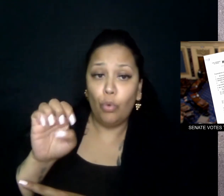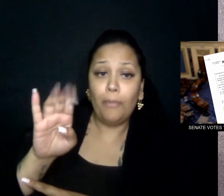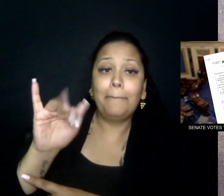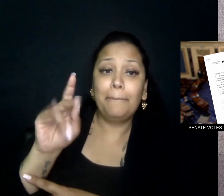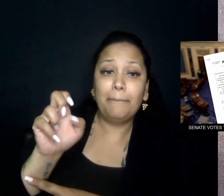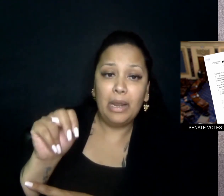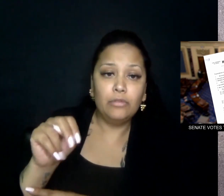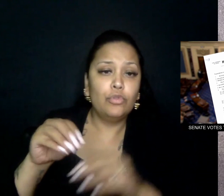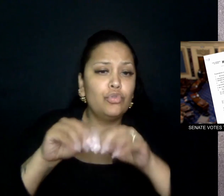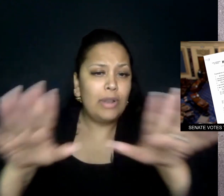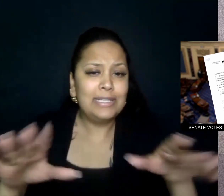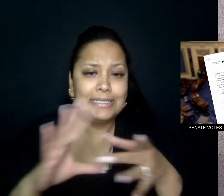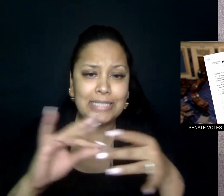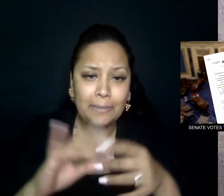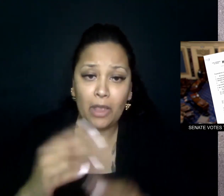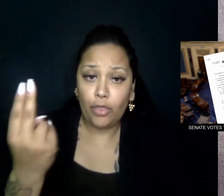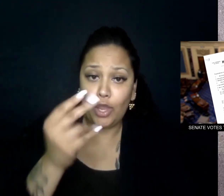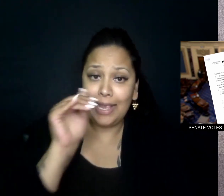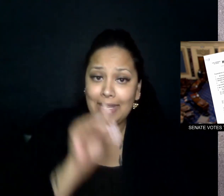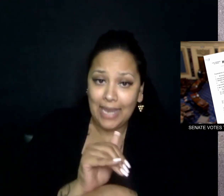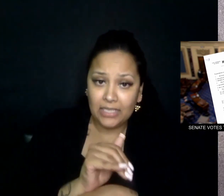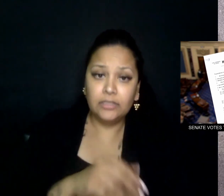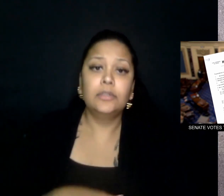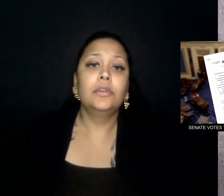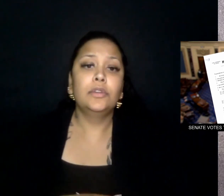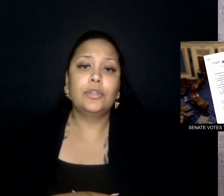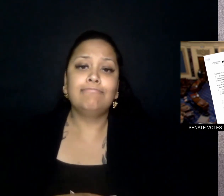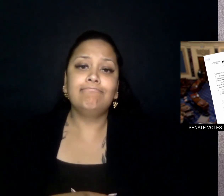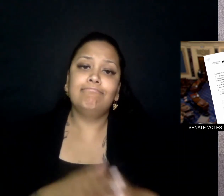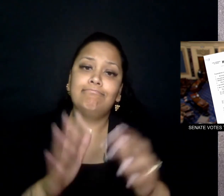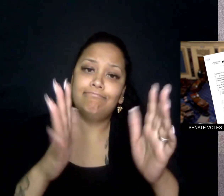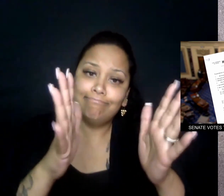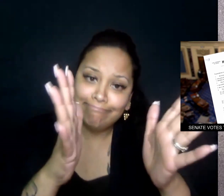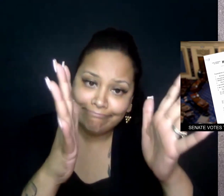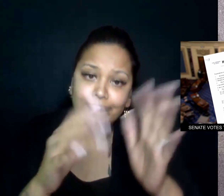President Joe Biden released his statement Thursday night praising Congress'